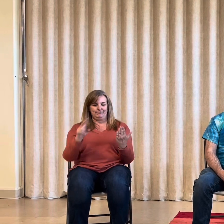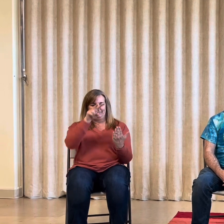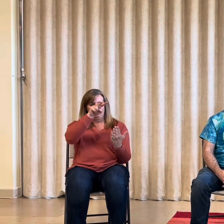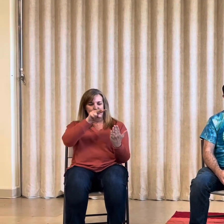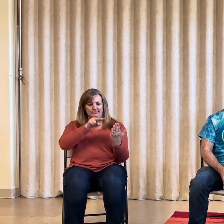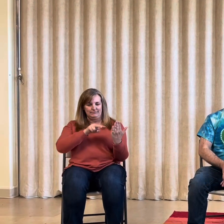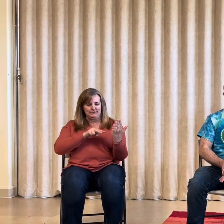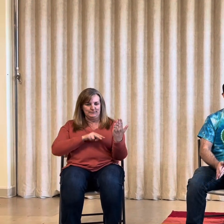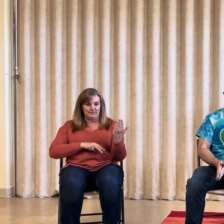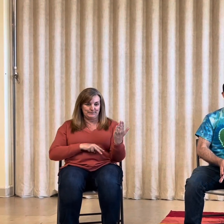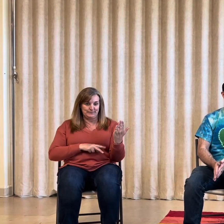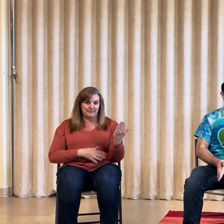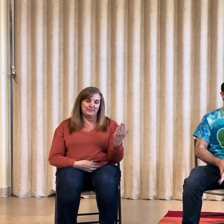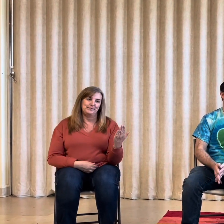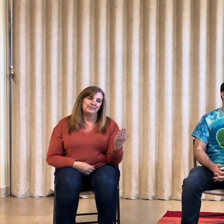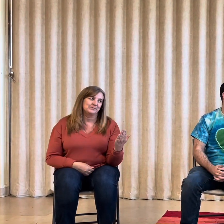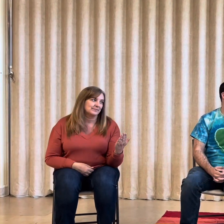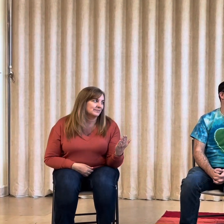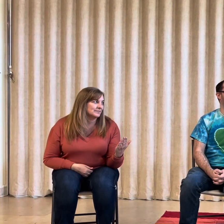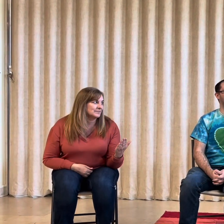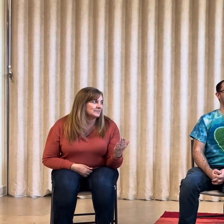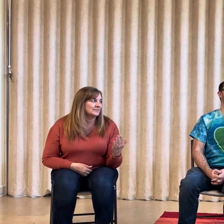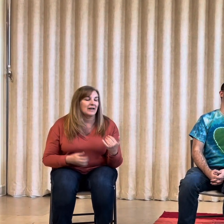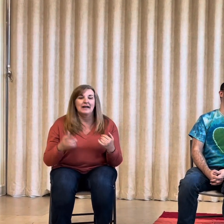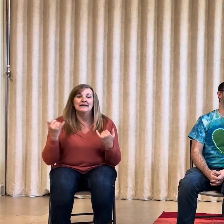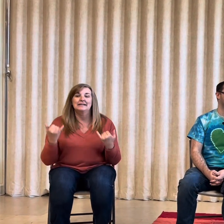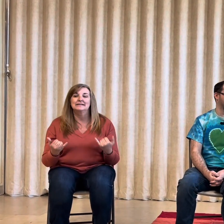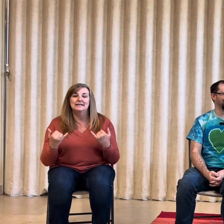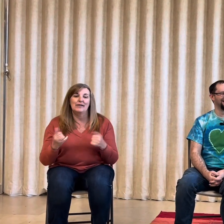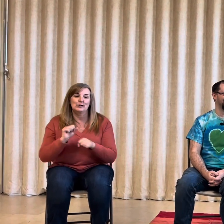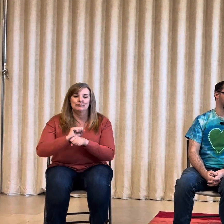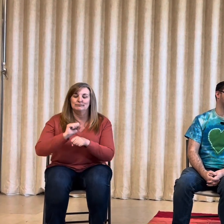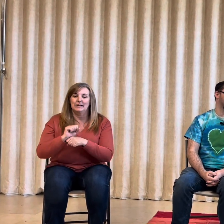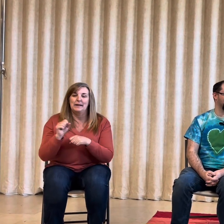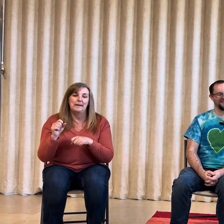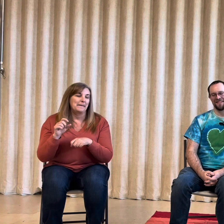Yippee! CALI: There's crafts to be making at Reading Time